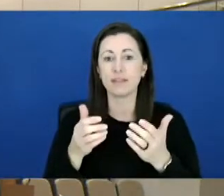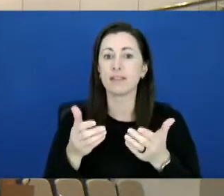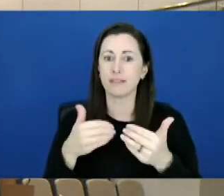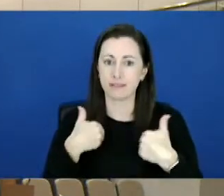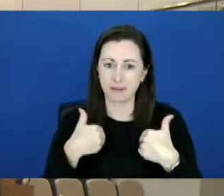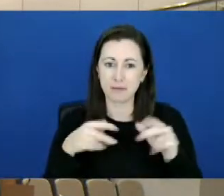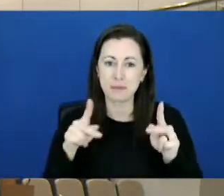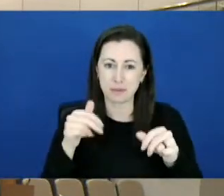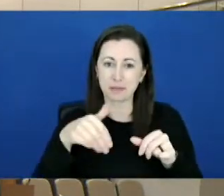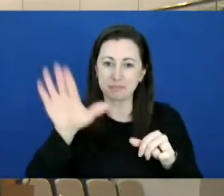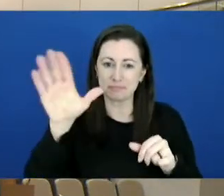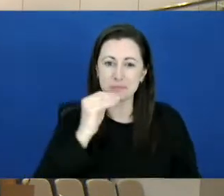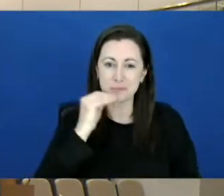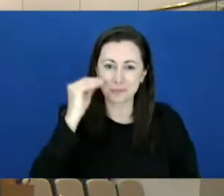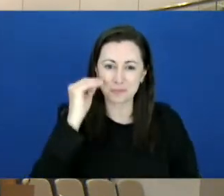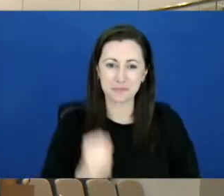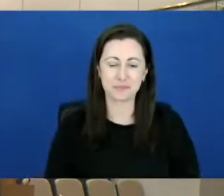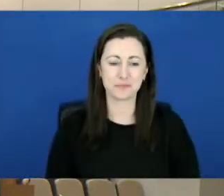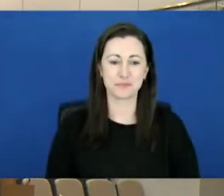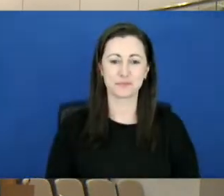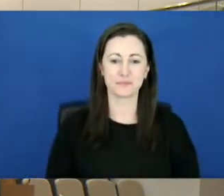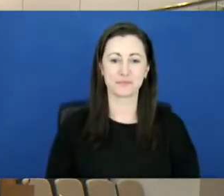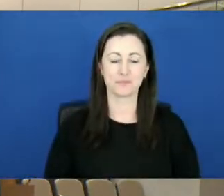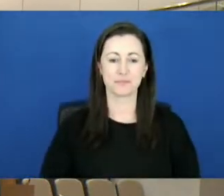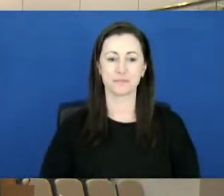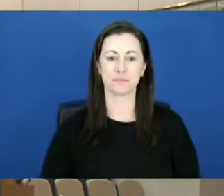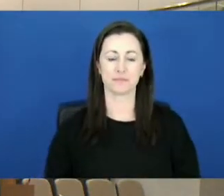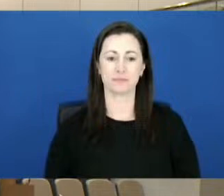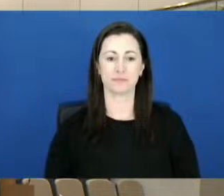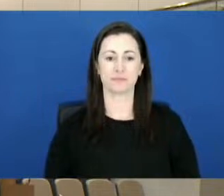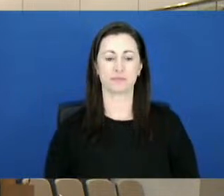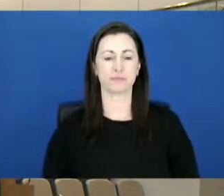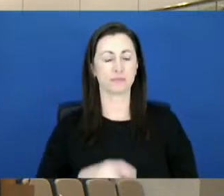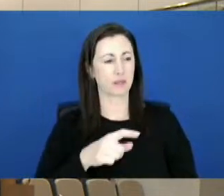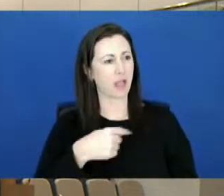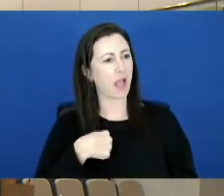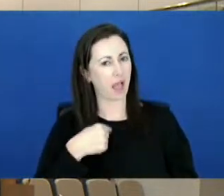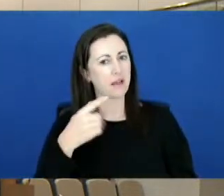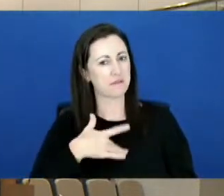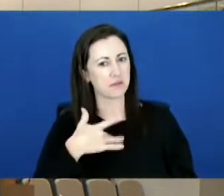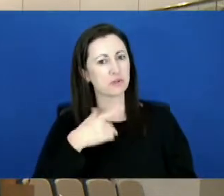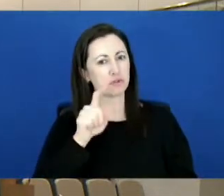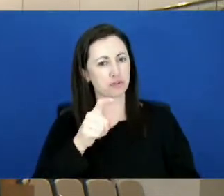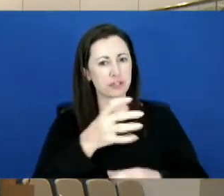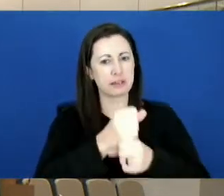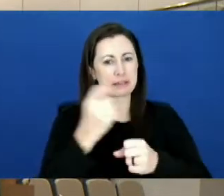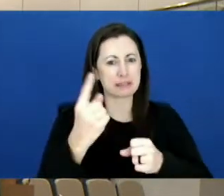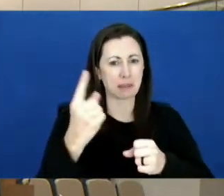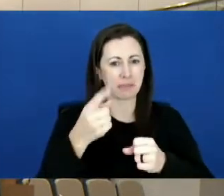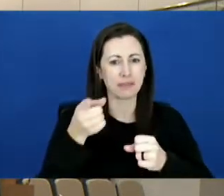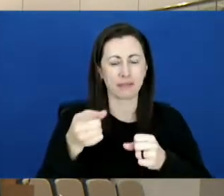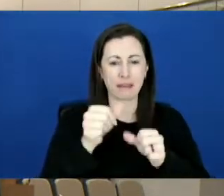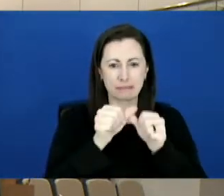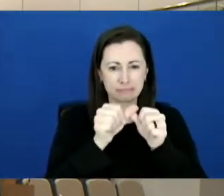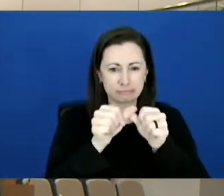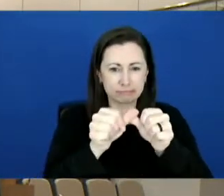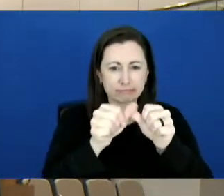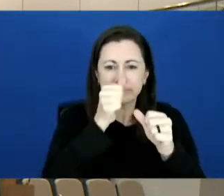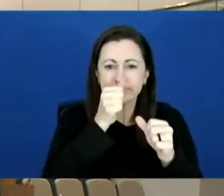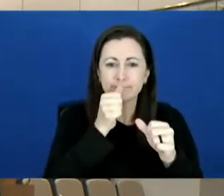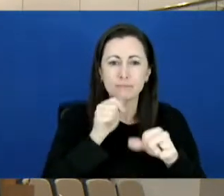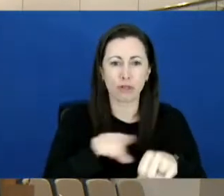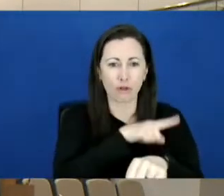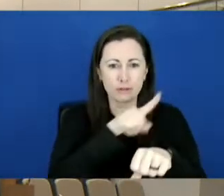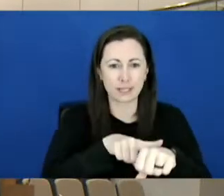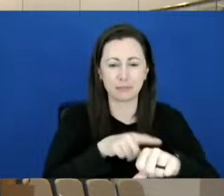SHOT AND LET THE YOUNG PEOPLE GO